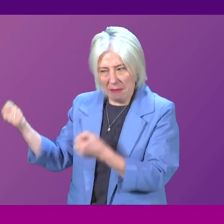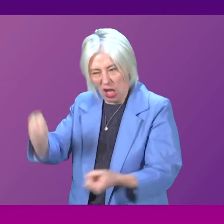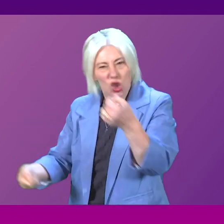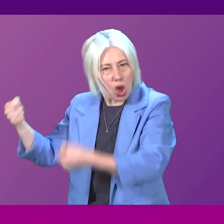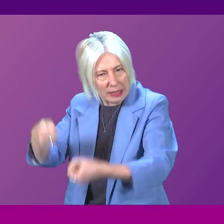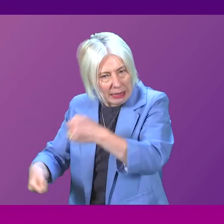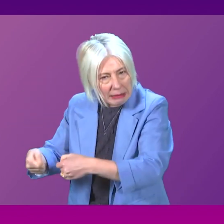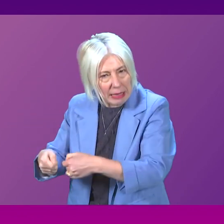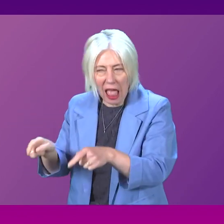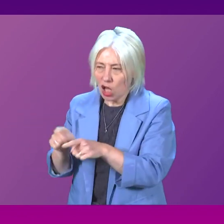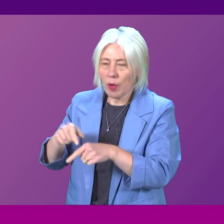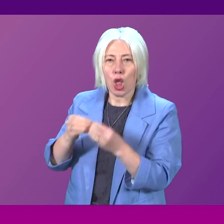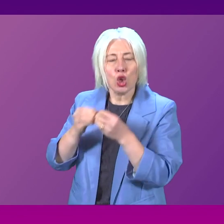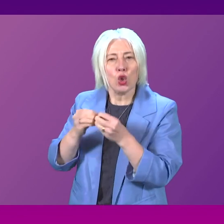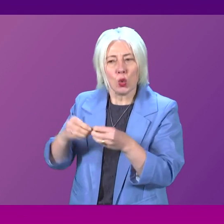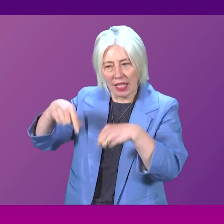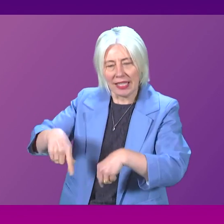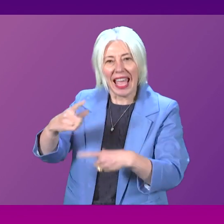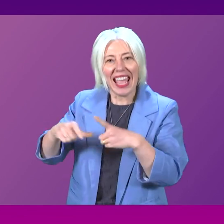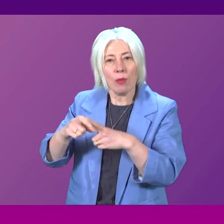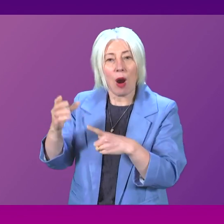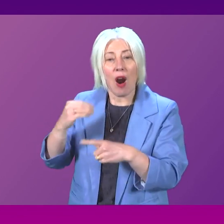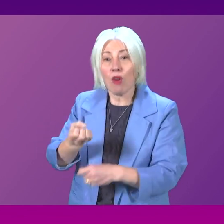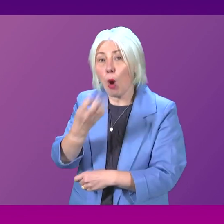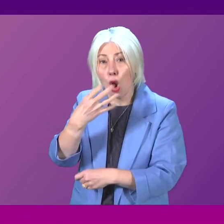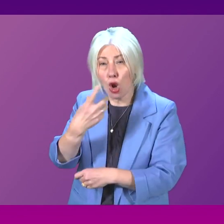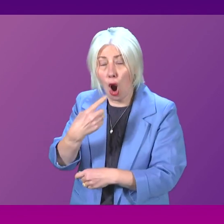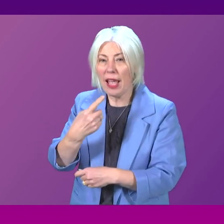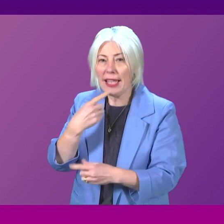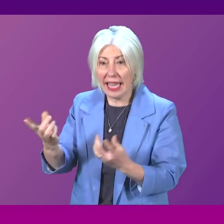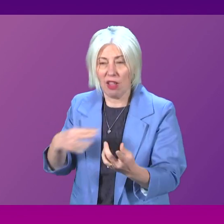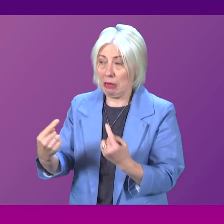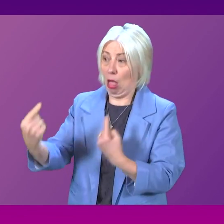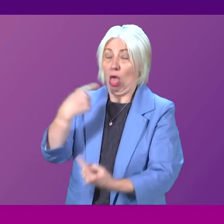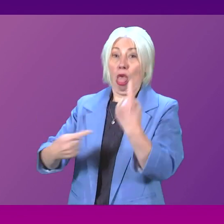reports of students in Edinburgh who come from Hong Kong being targeted and intimidated by those associated with the Beijing regime.